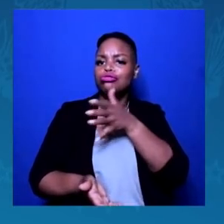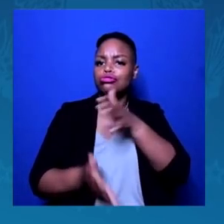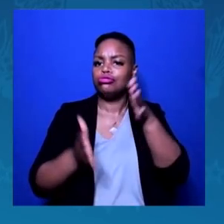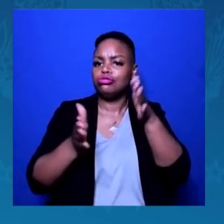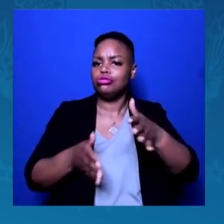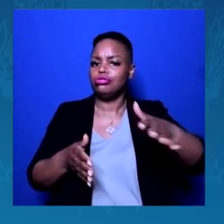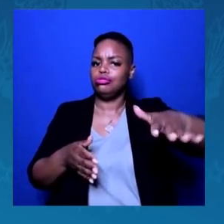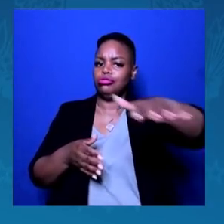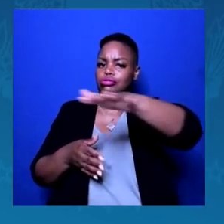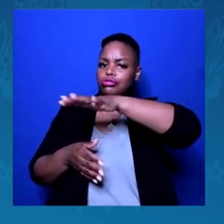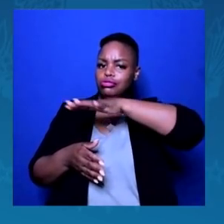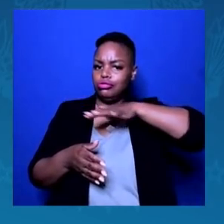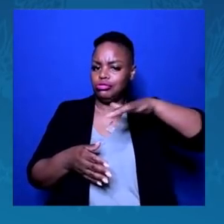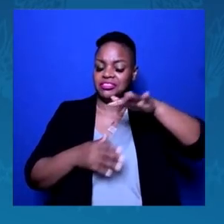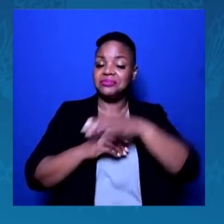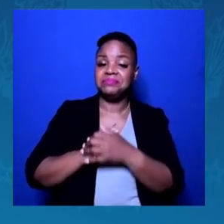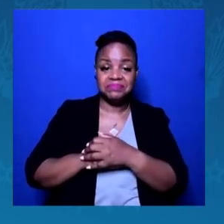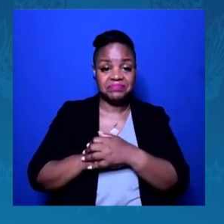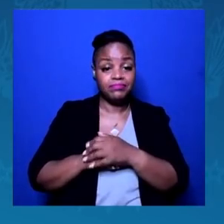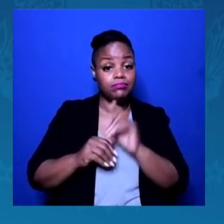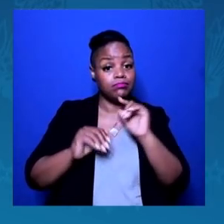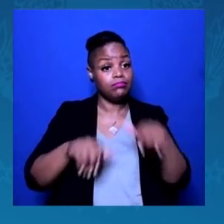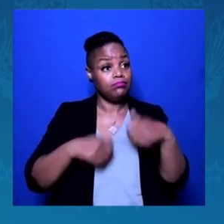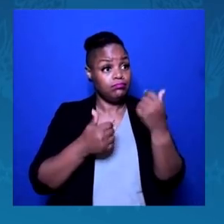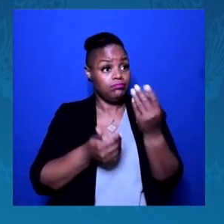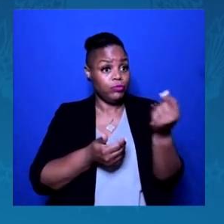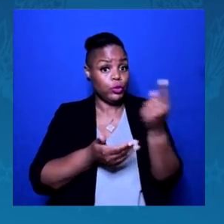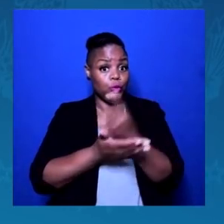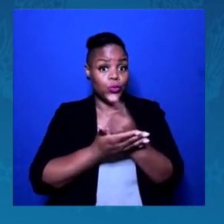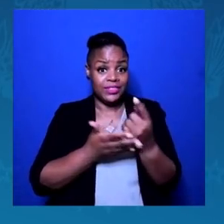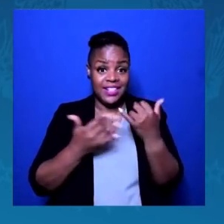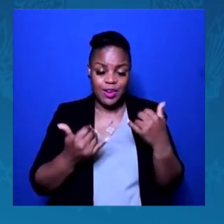has reached crisis proportions when, as we all know,